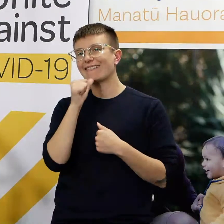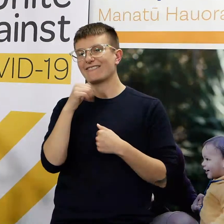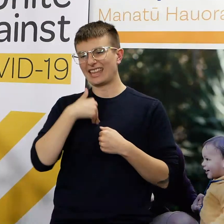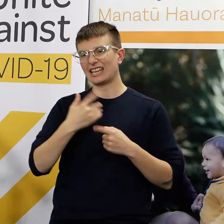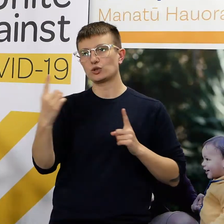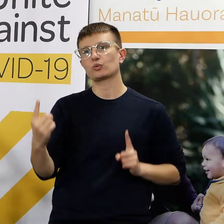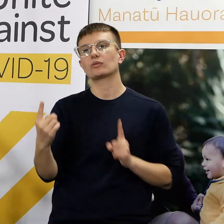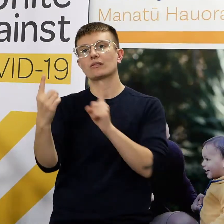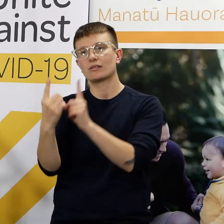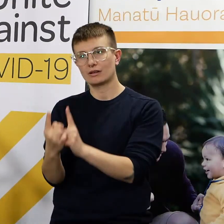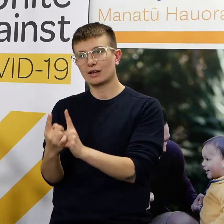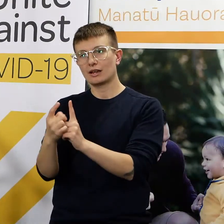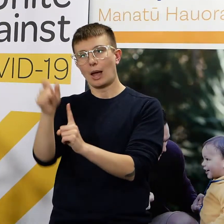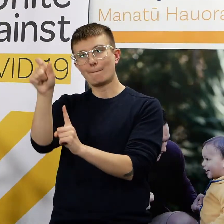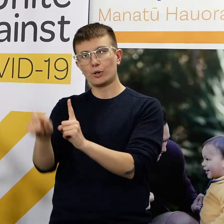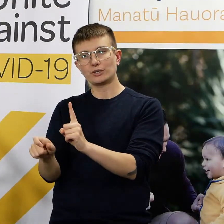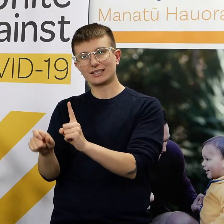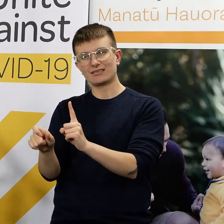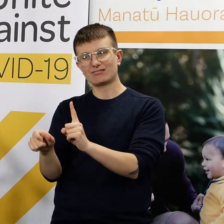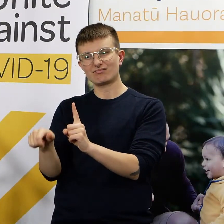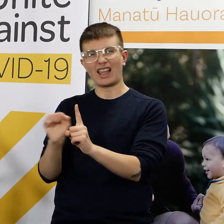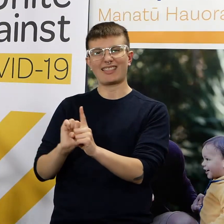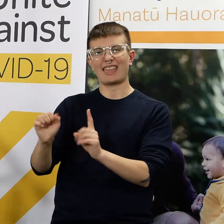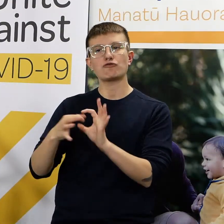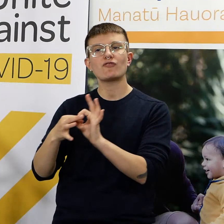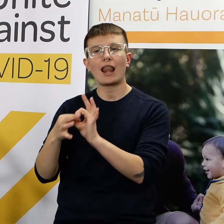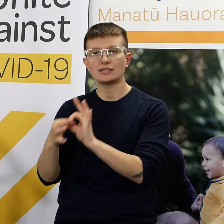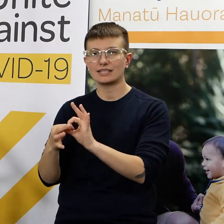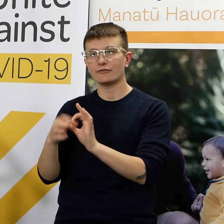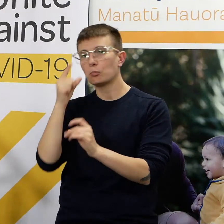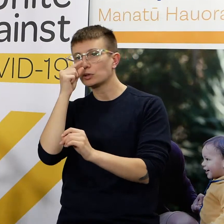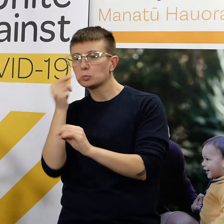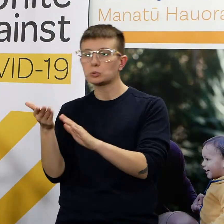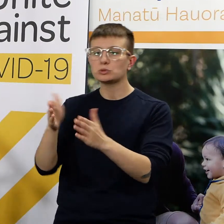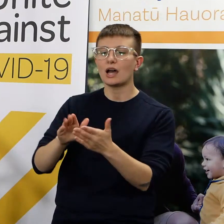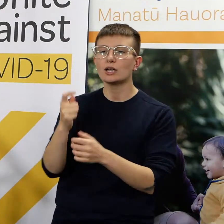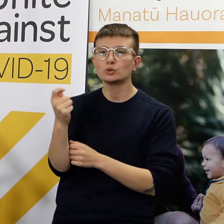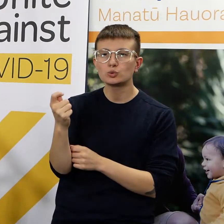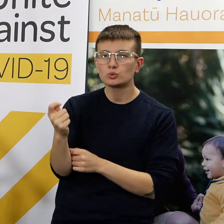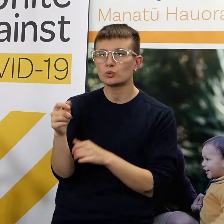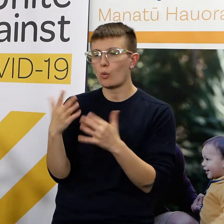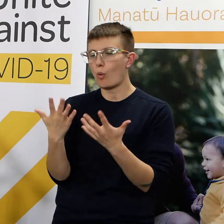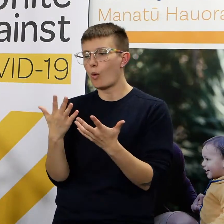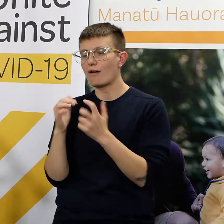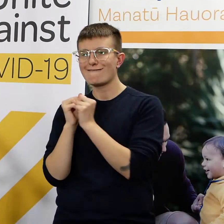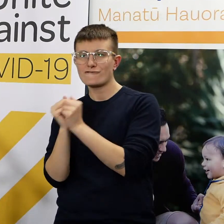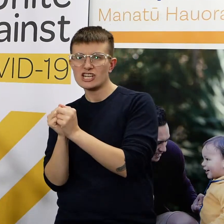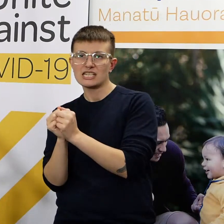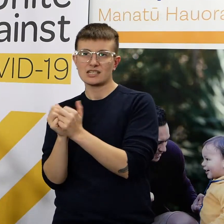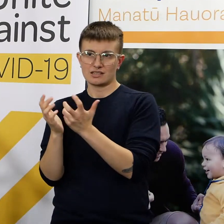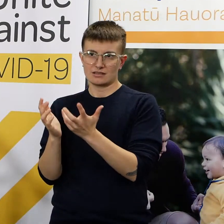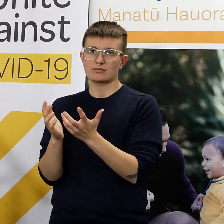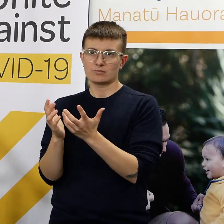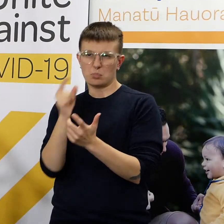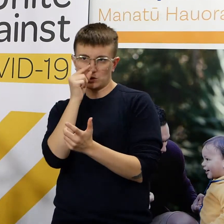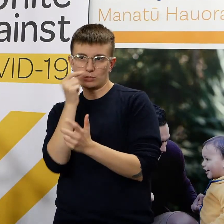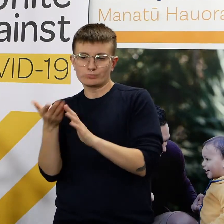And in most instances, that is a sort of like a day leave pass and they may go back to the managed isolation facility.